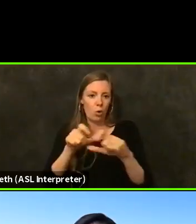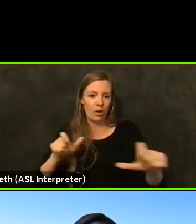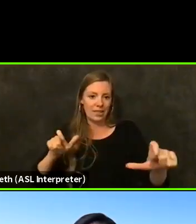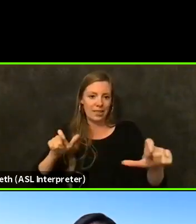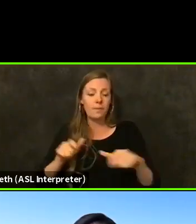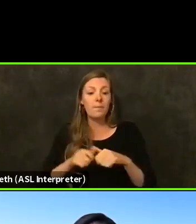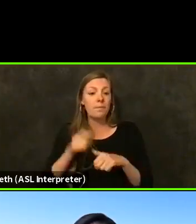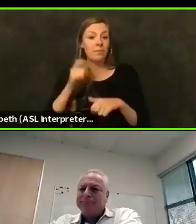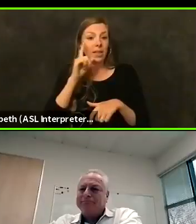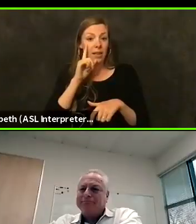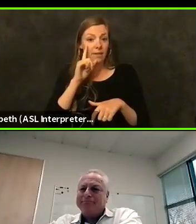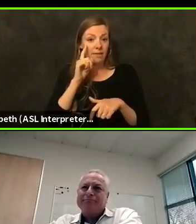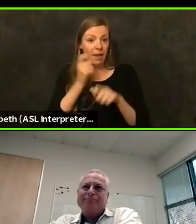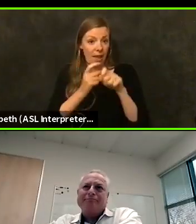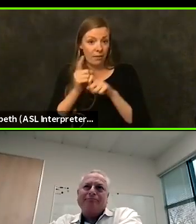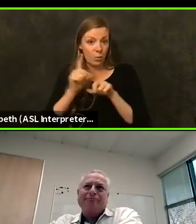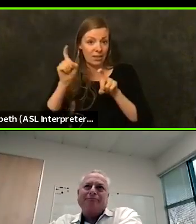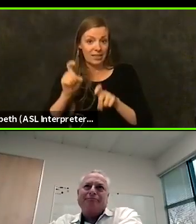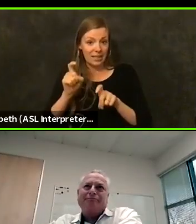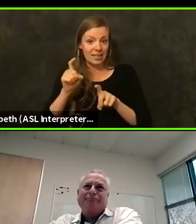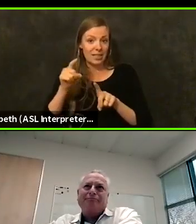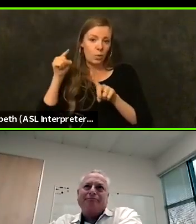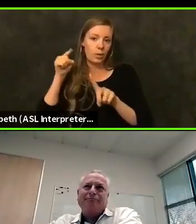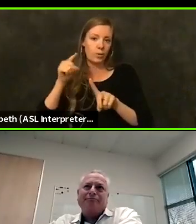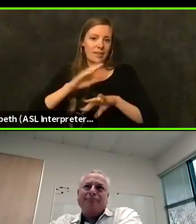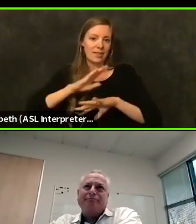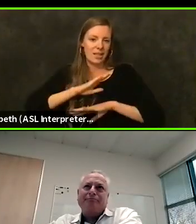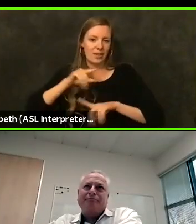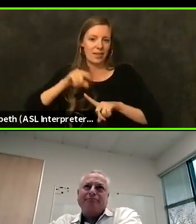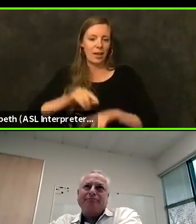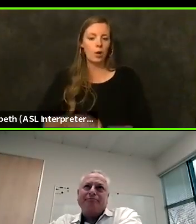We will reach the overall goals that are important as well.